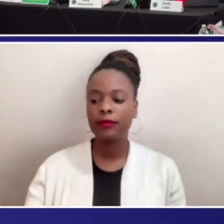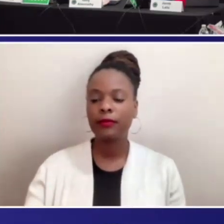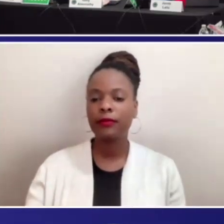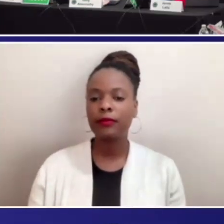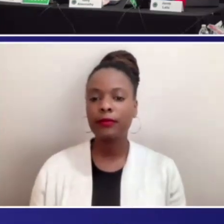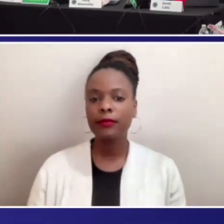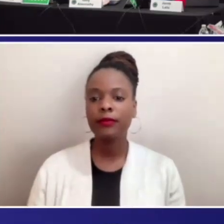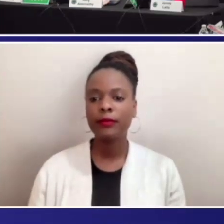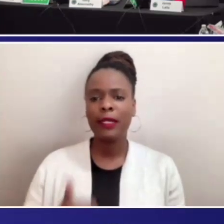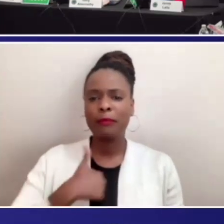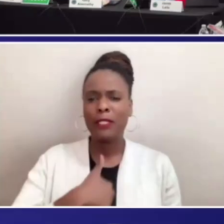Oh, I'm sorry, there's more. Excuse me.